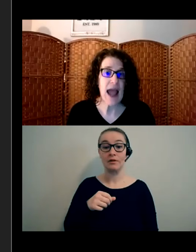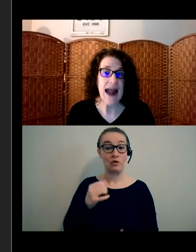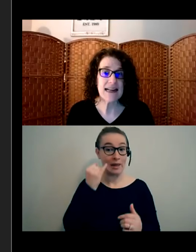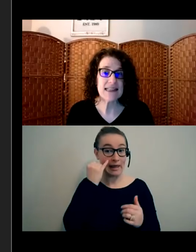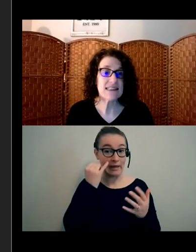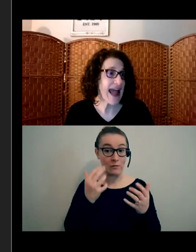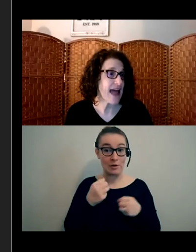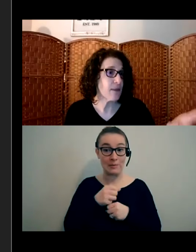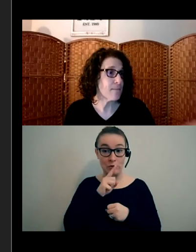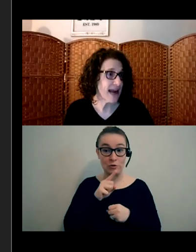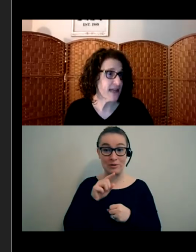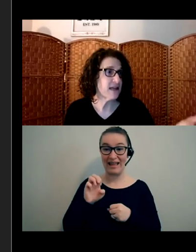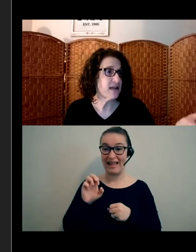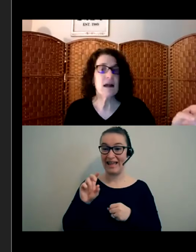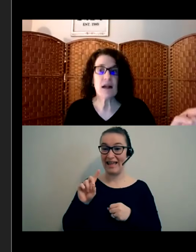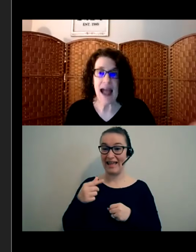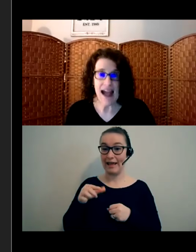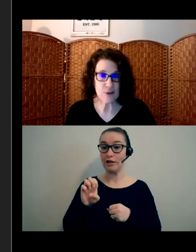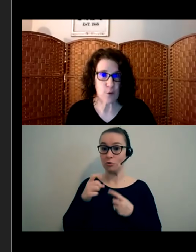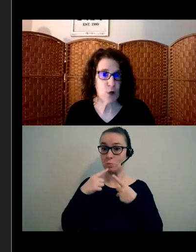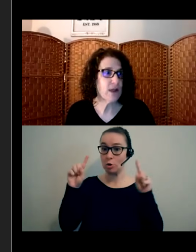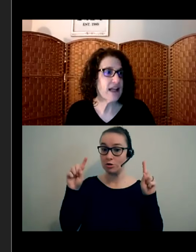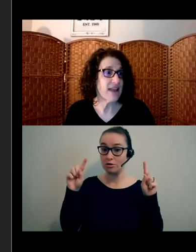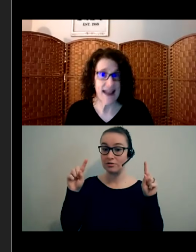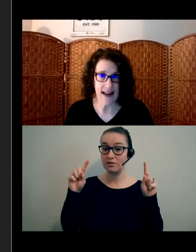I needed to add the meta attribute in the header.